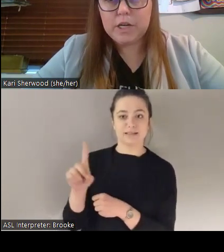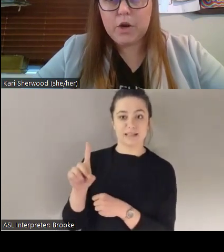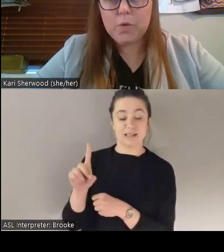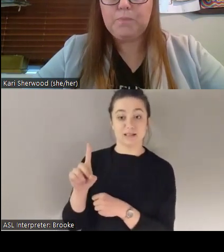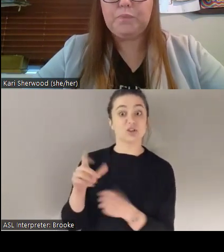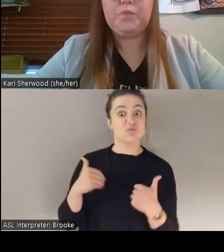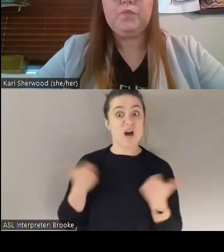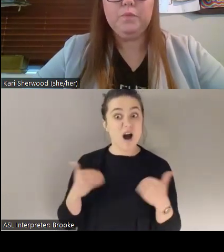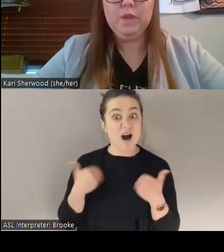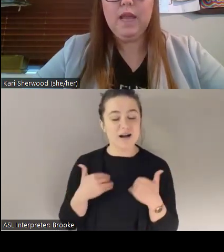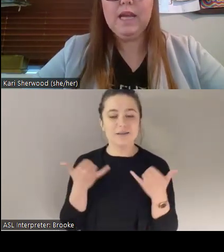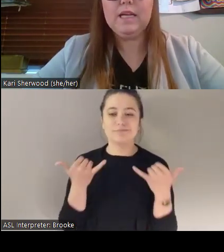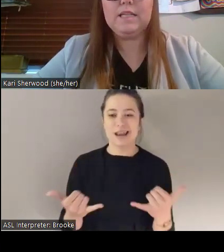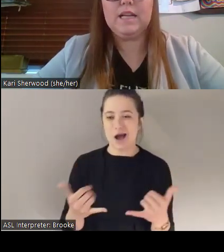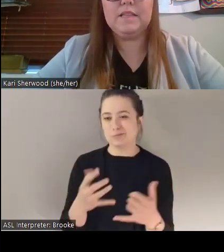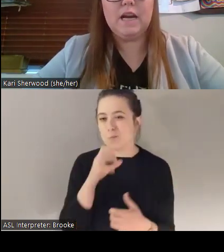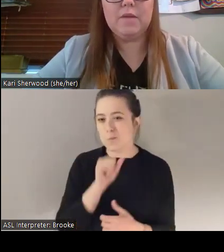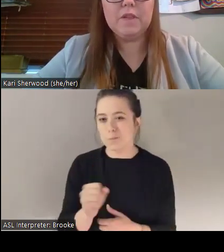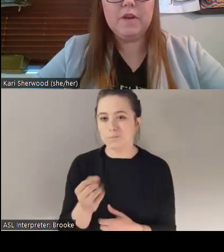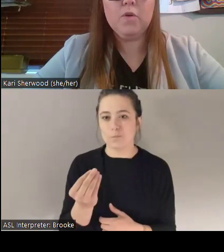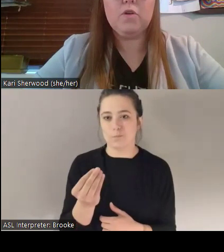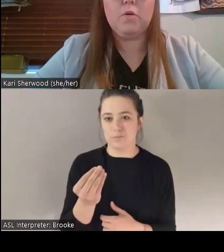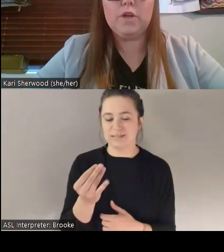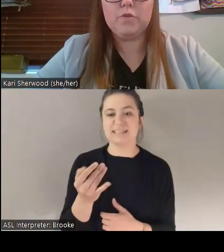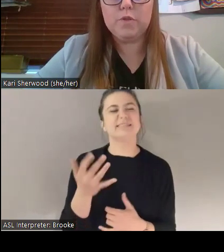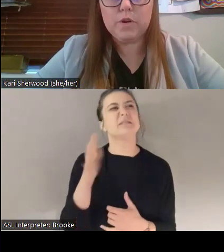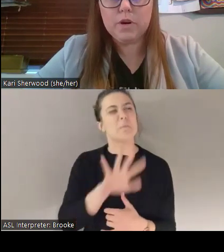ago. And at the time they were going through their